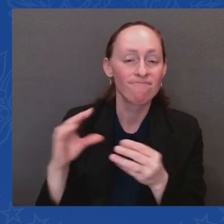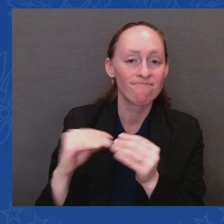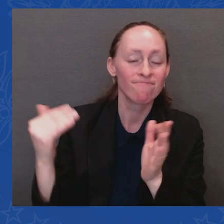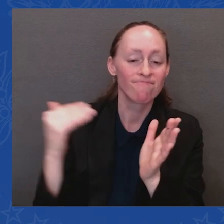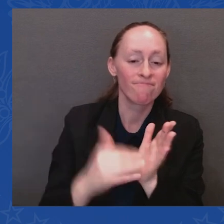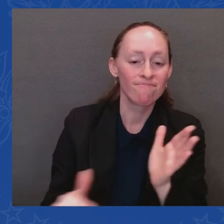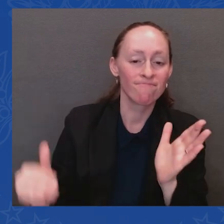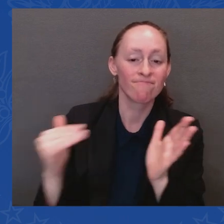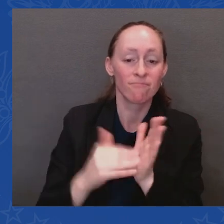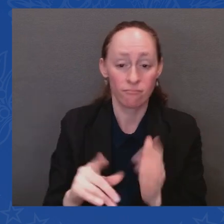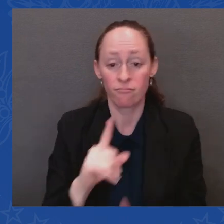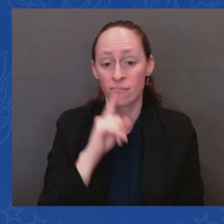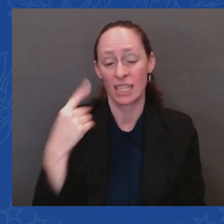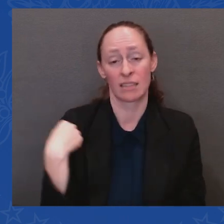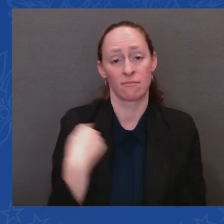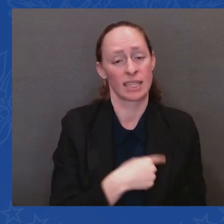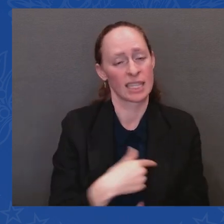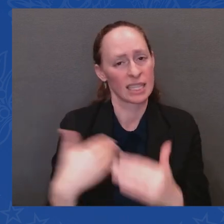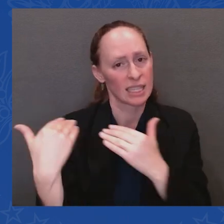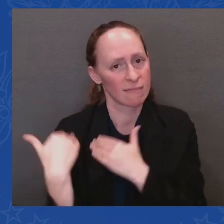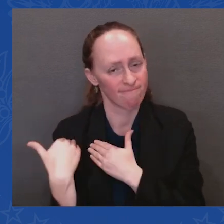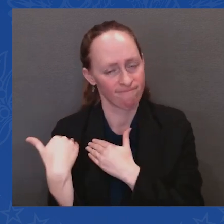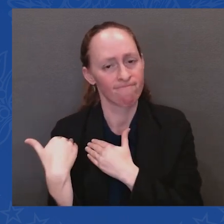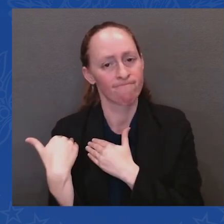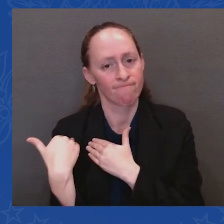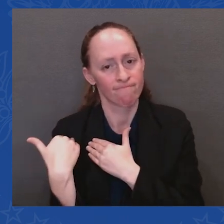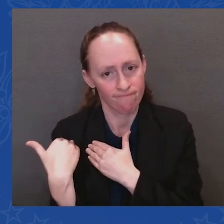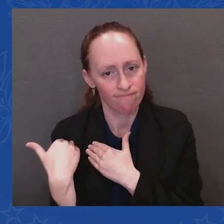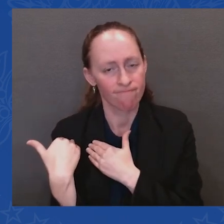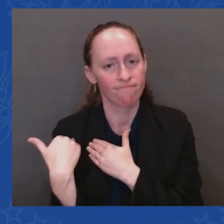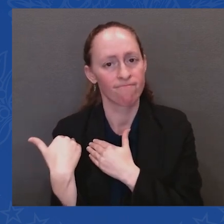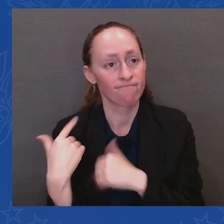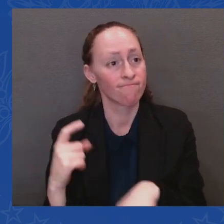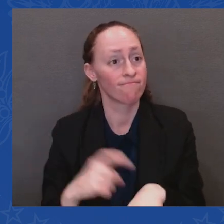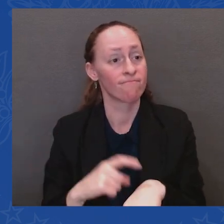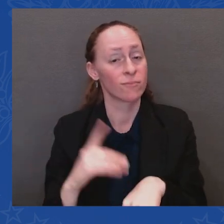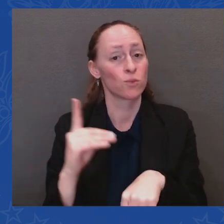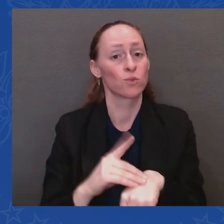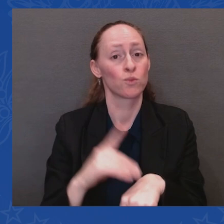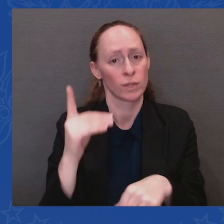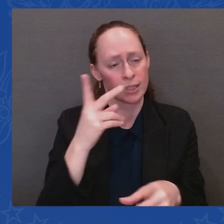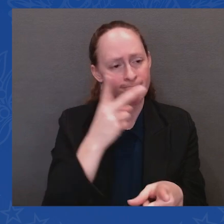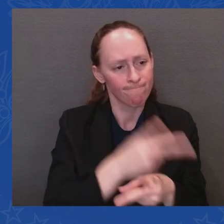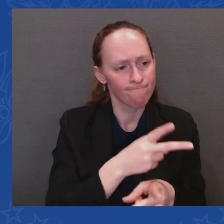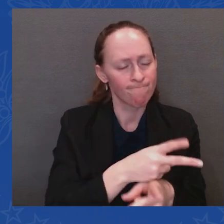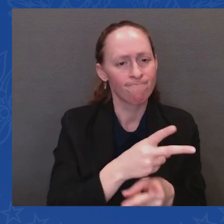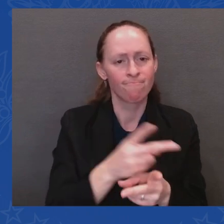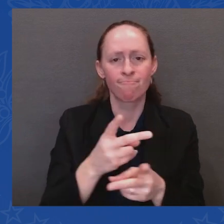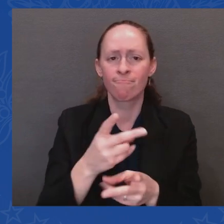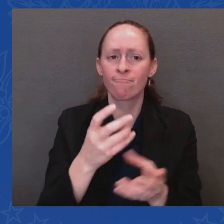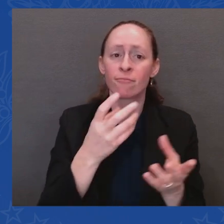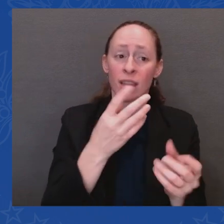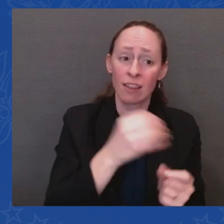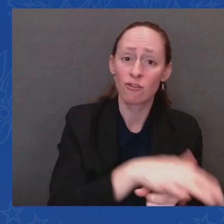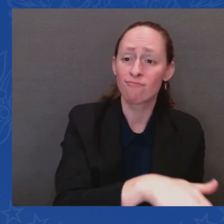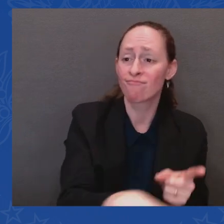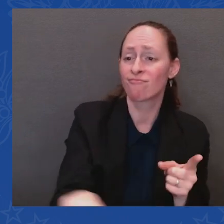who lie in eternal rest here at Arlington. And to those veterans still living to ensure that democracy and hope,